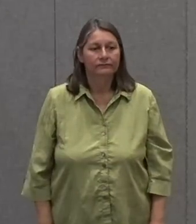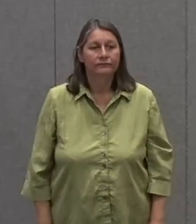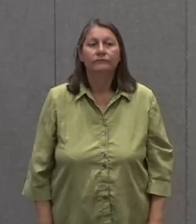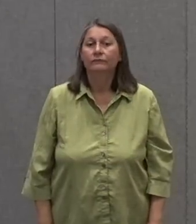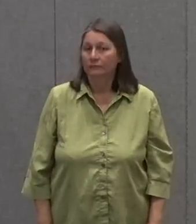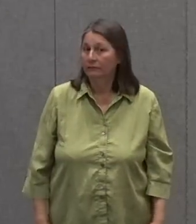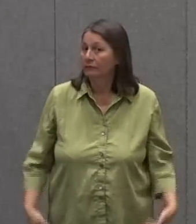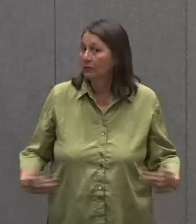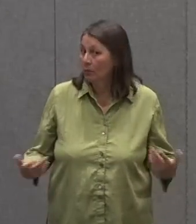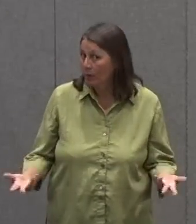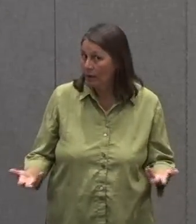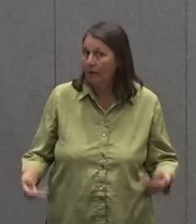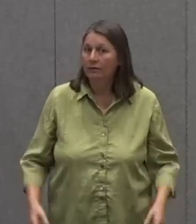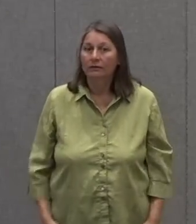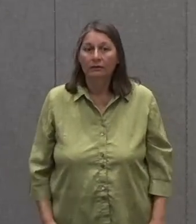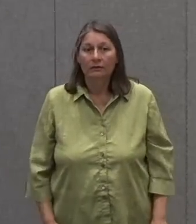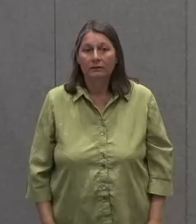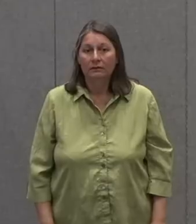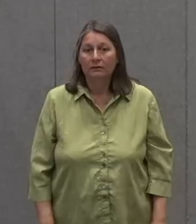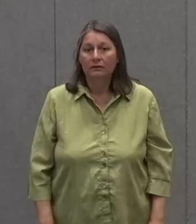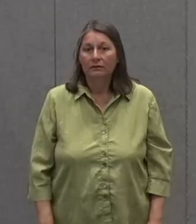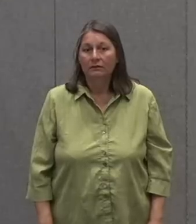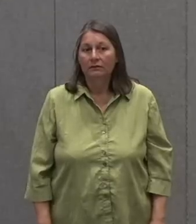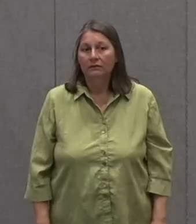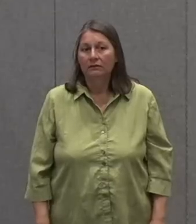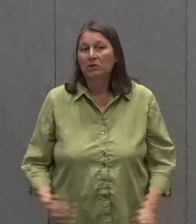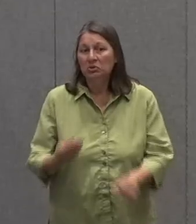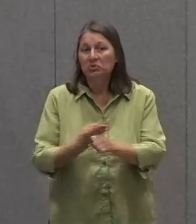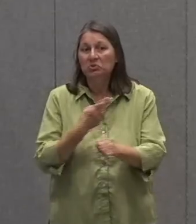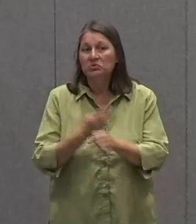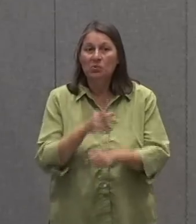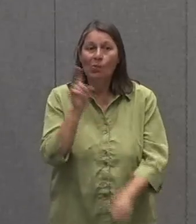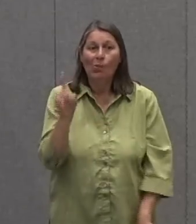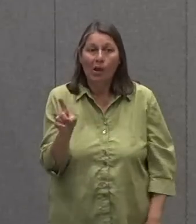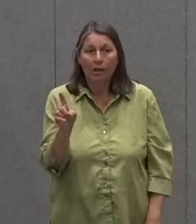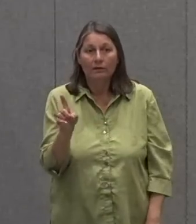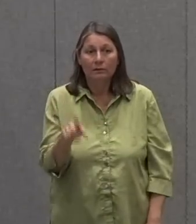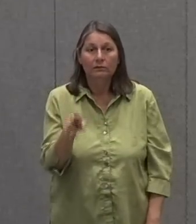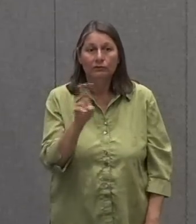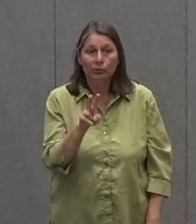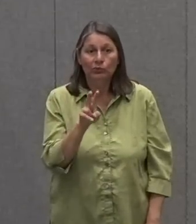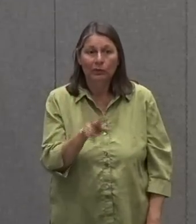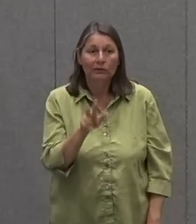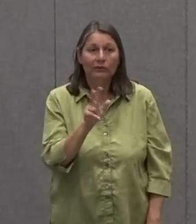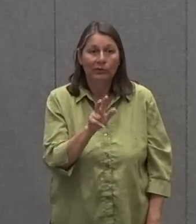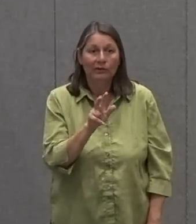Well, I know I can count by ones, and I can do that 12 times, right?